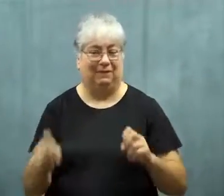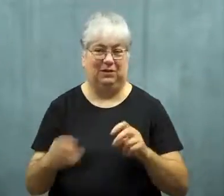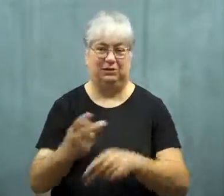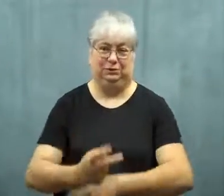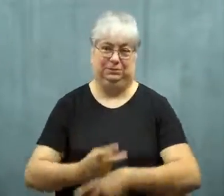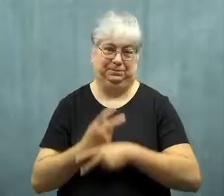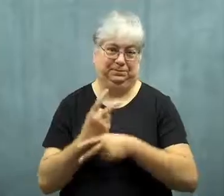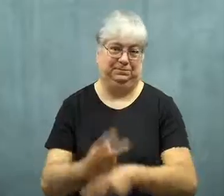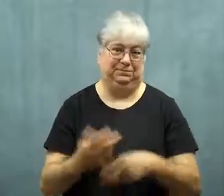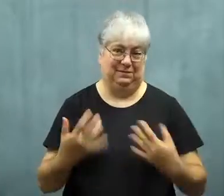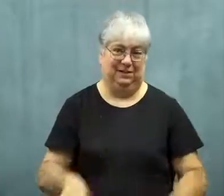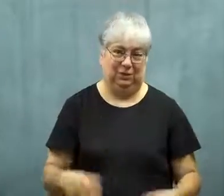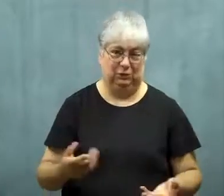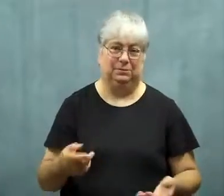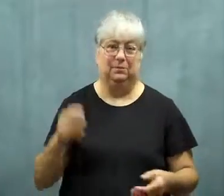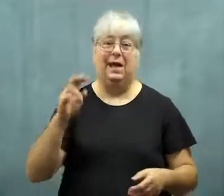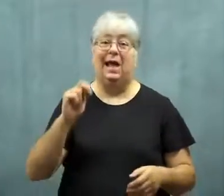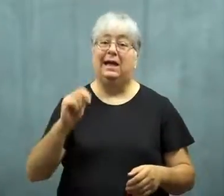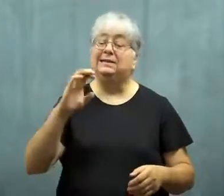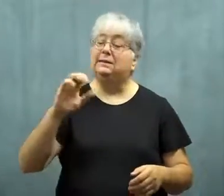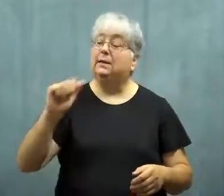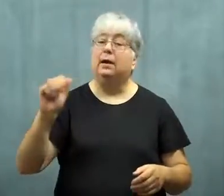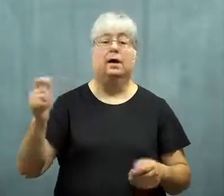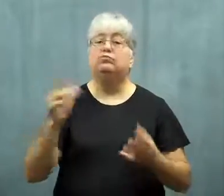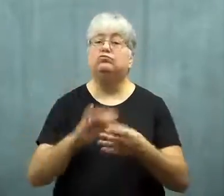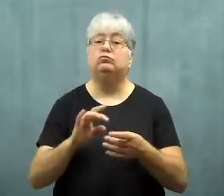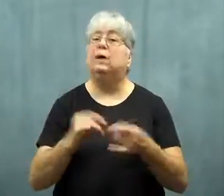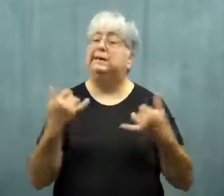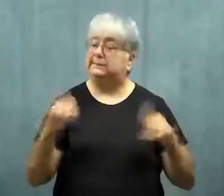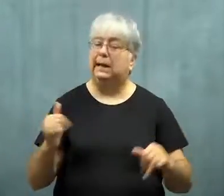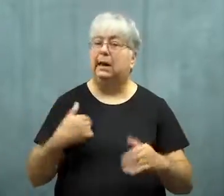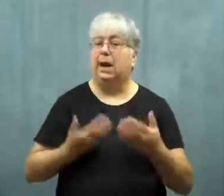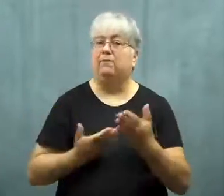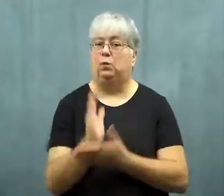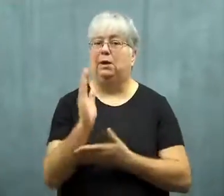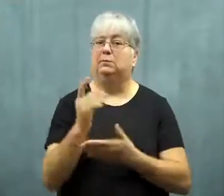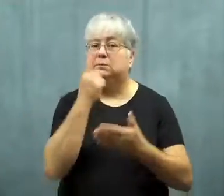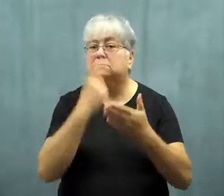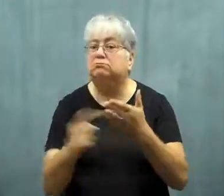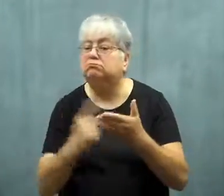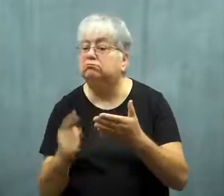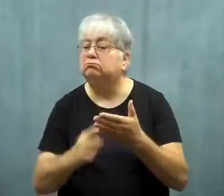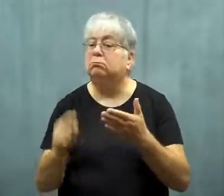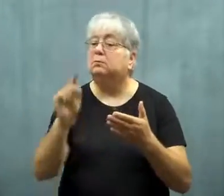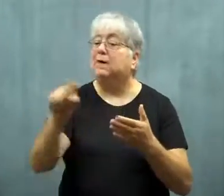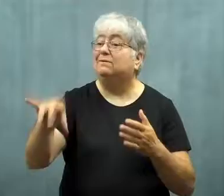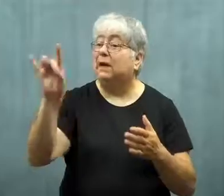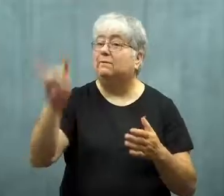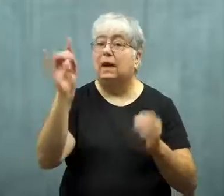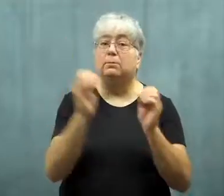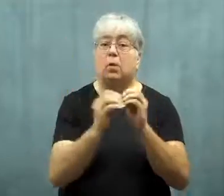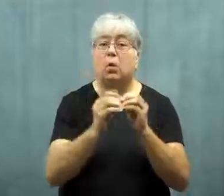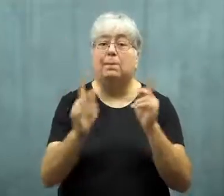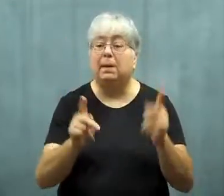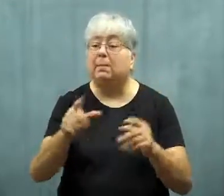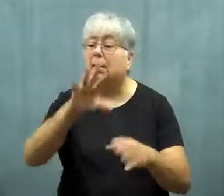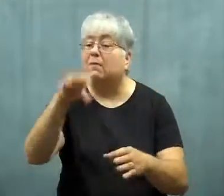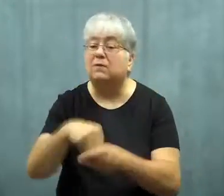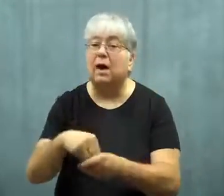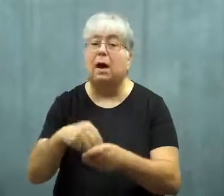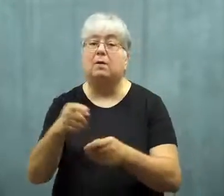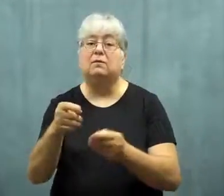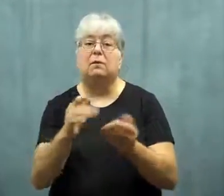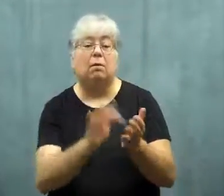They will have to be careful.